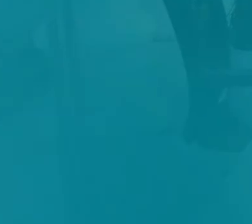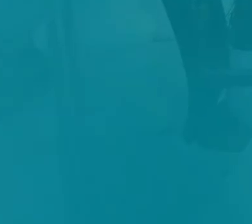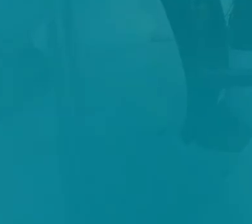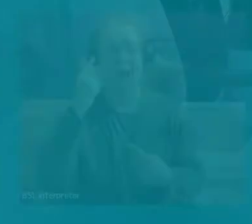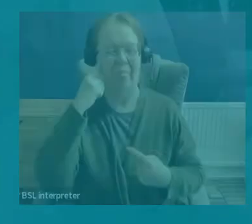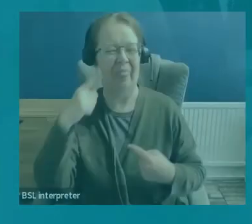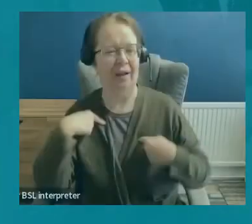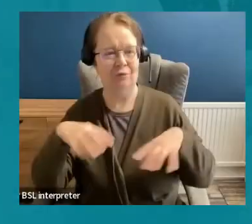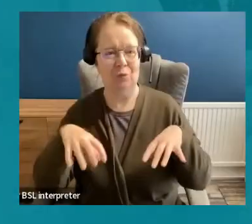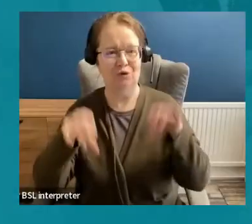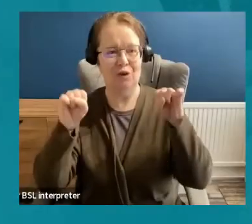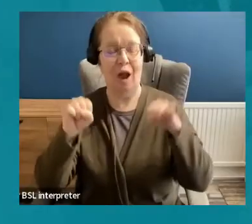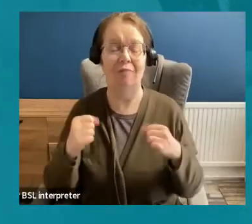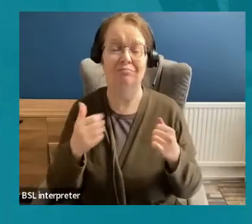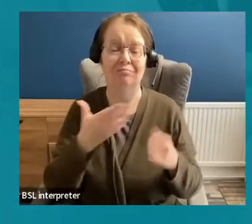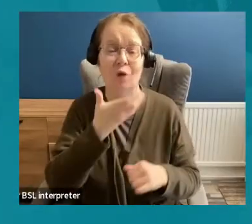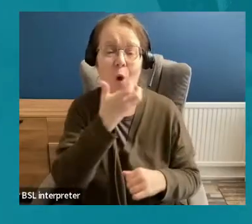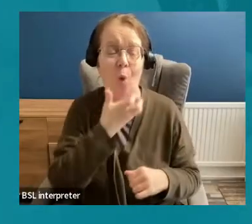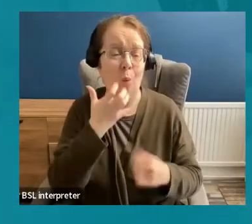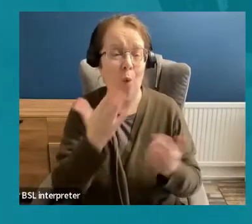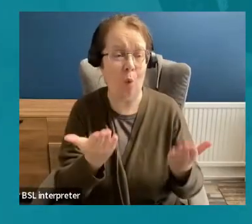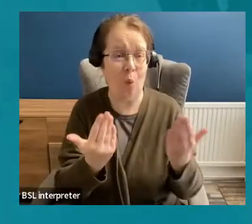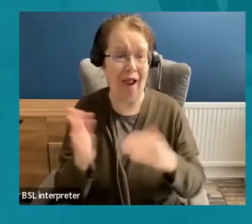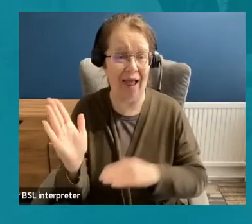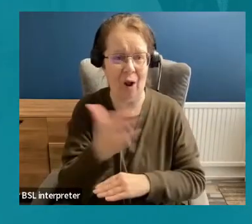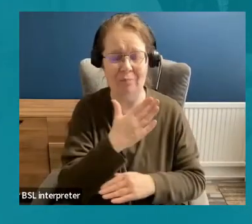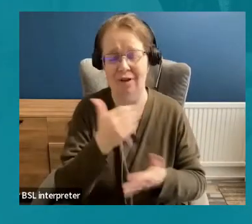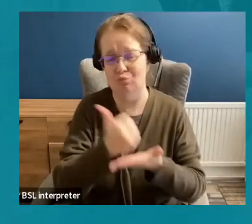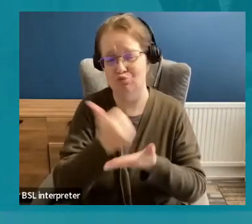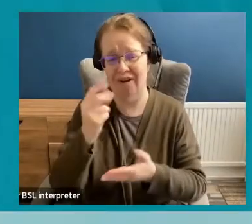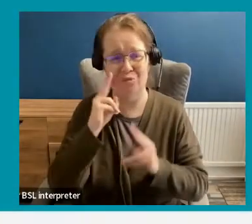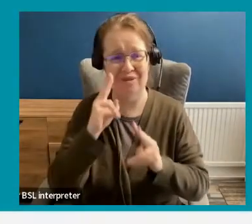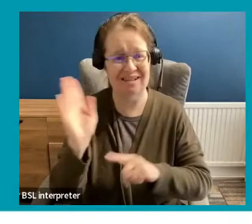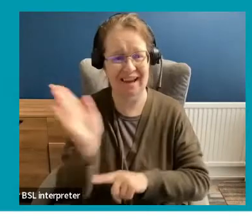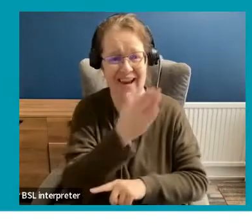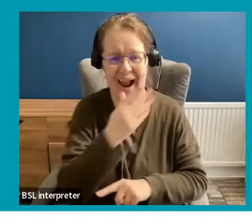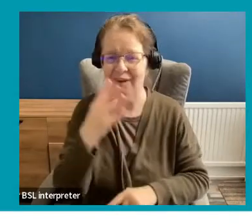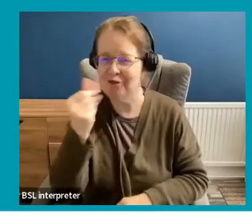Very warm welcome to everyone great to see you here some names are familiar and some are not.